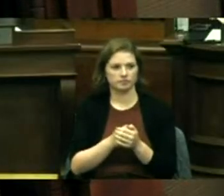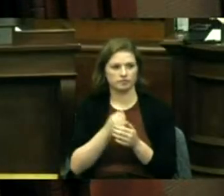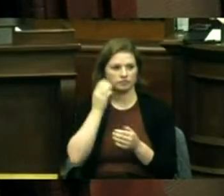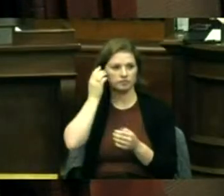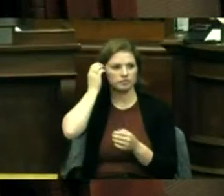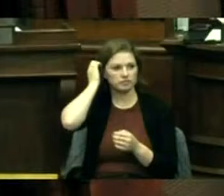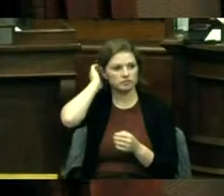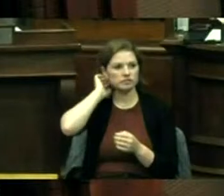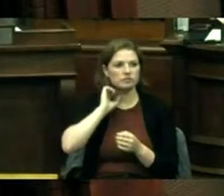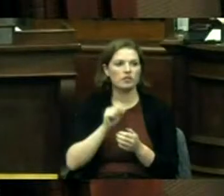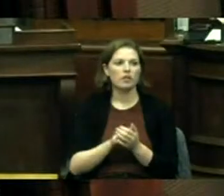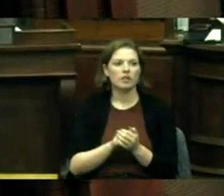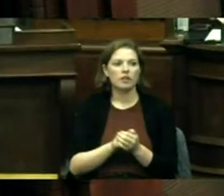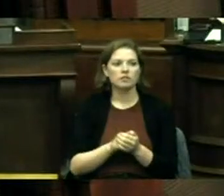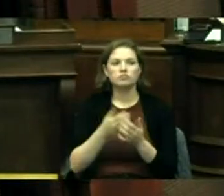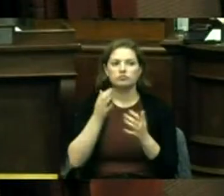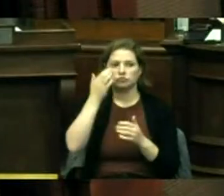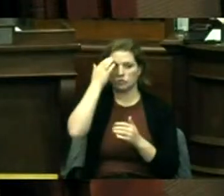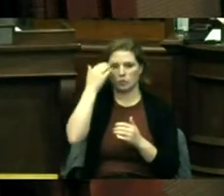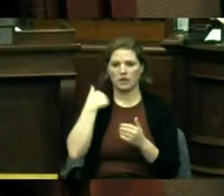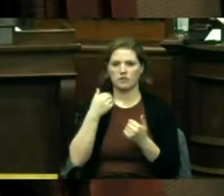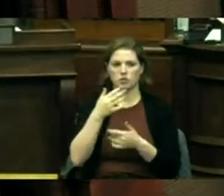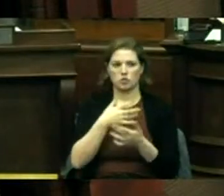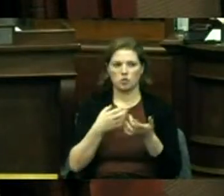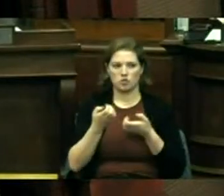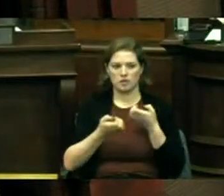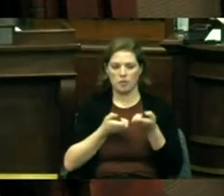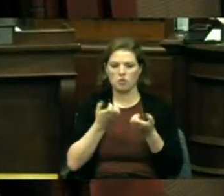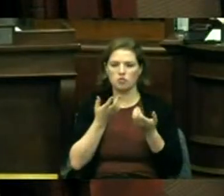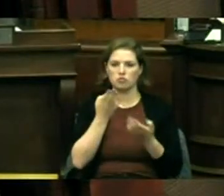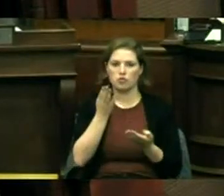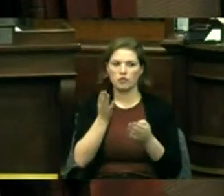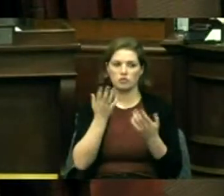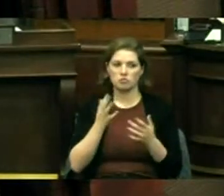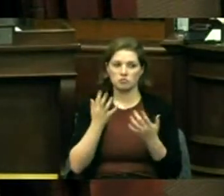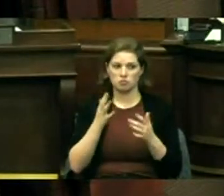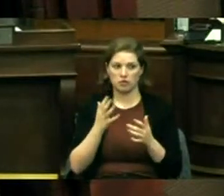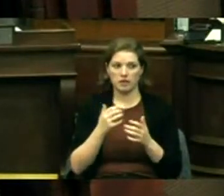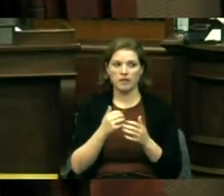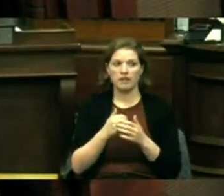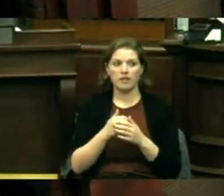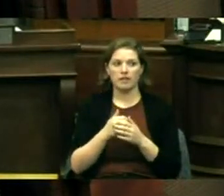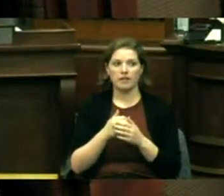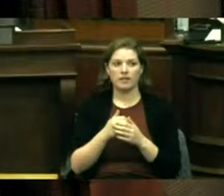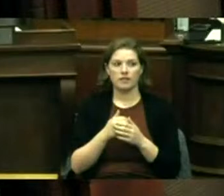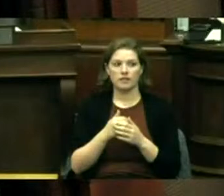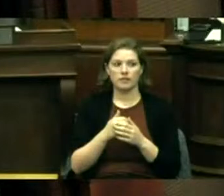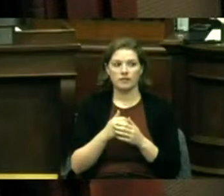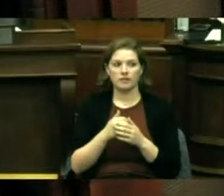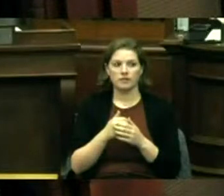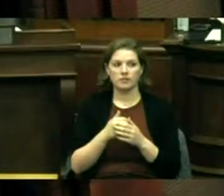member. So as you know, we